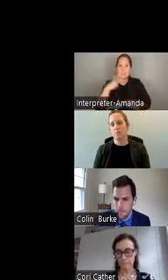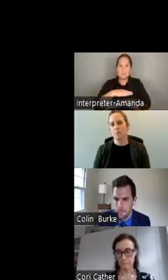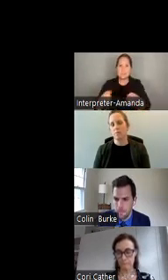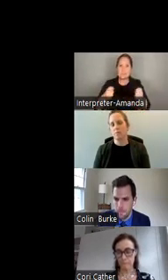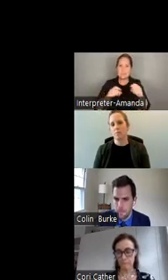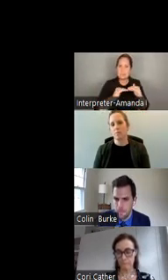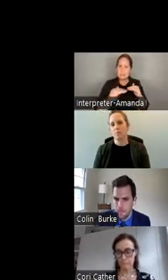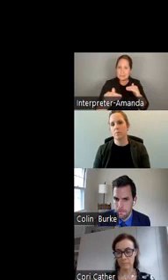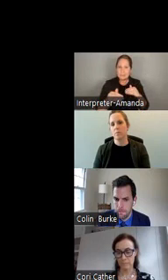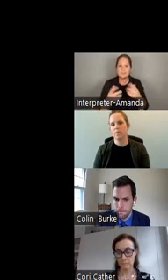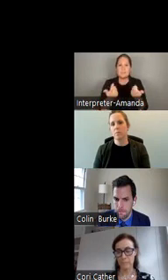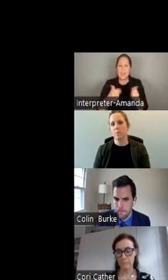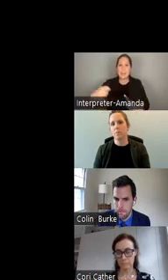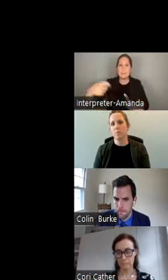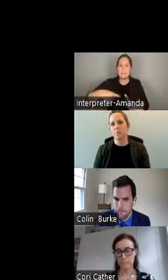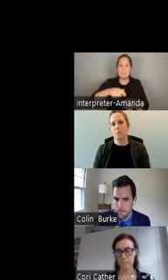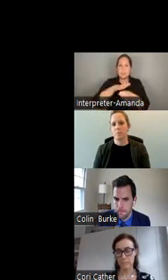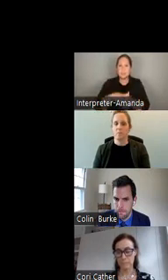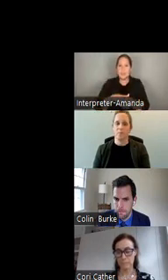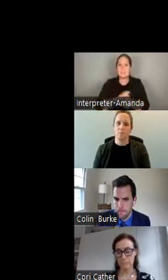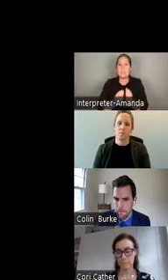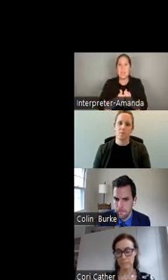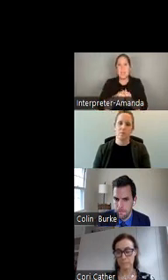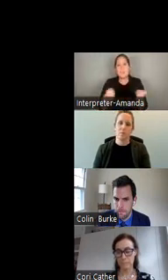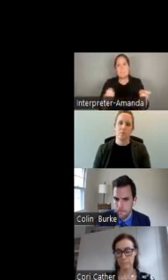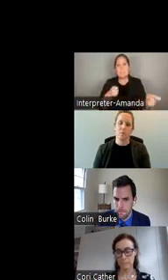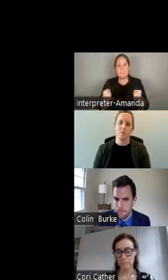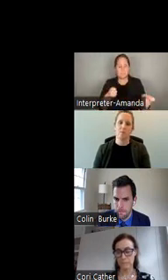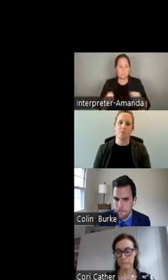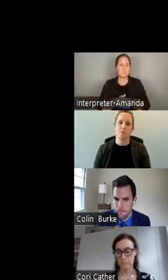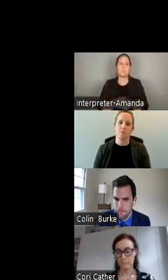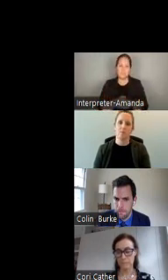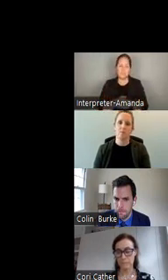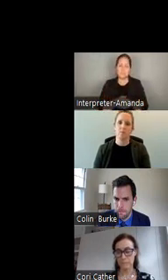and that's so much of what I treat and at the same time you know clinically I'm just blown